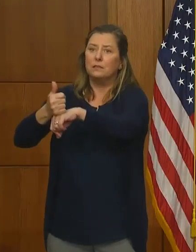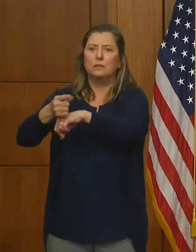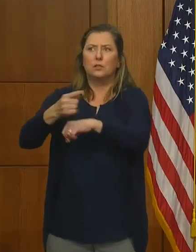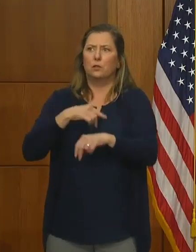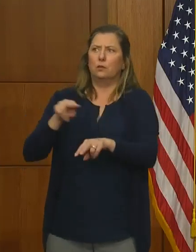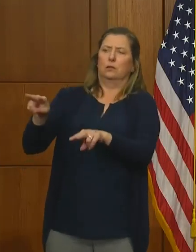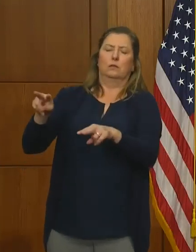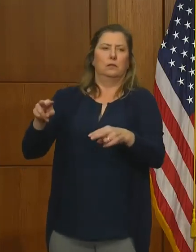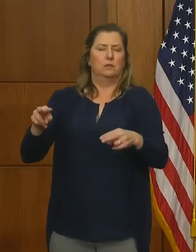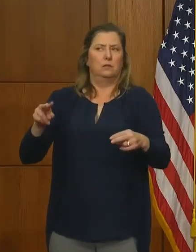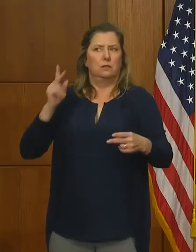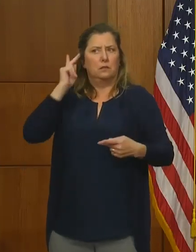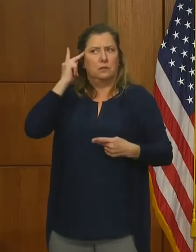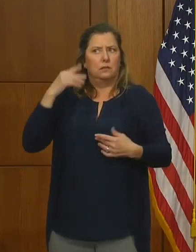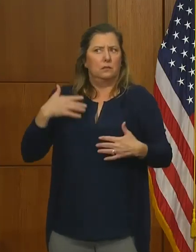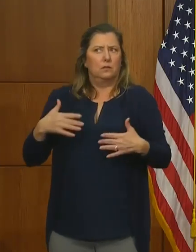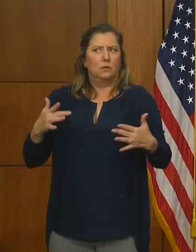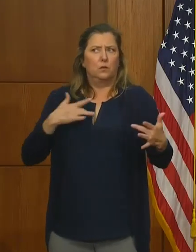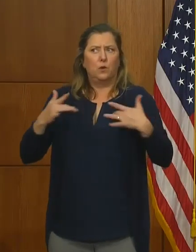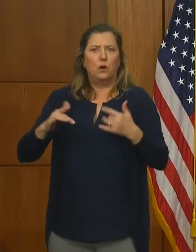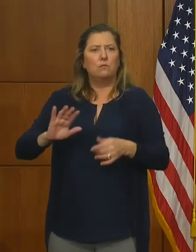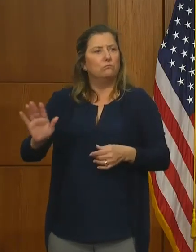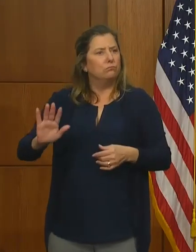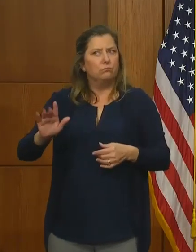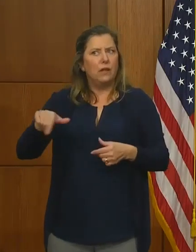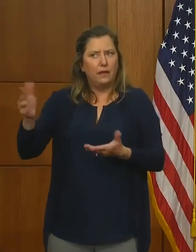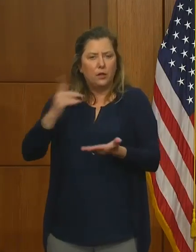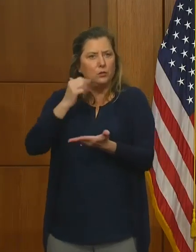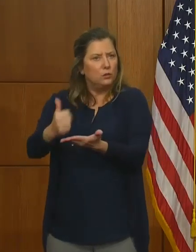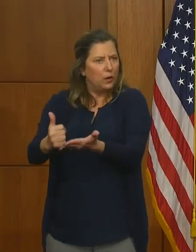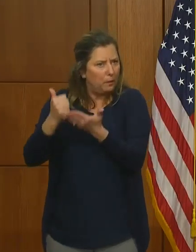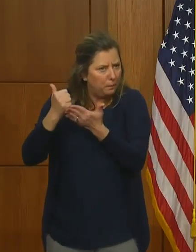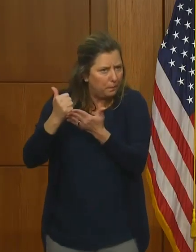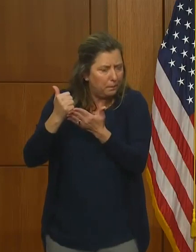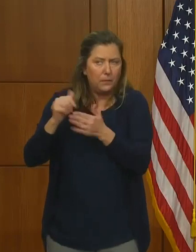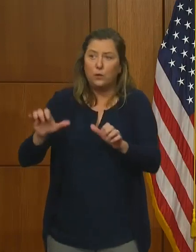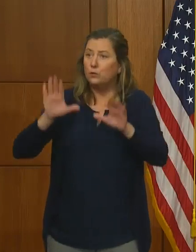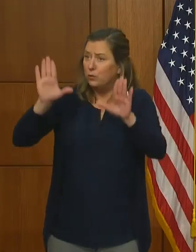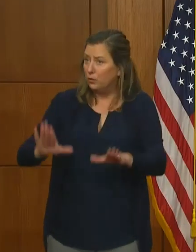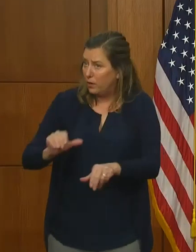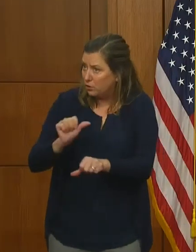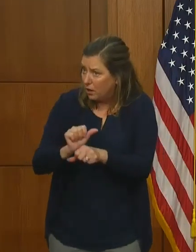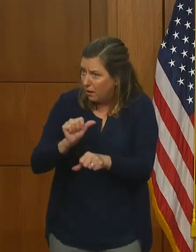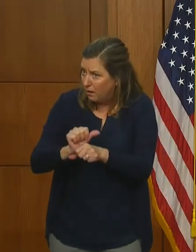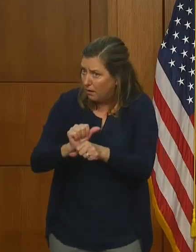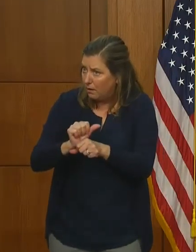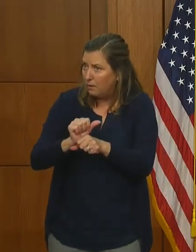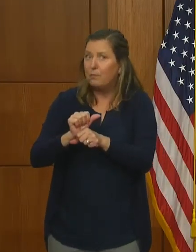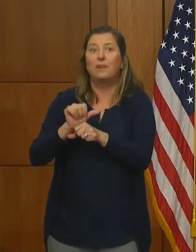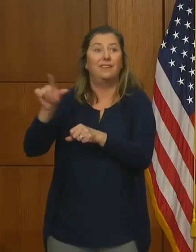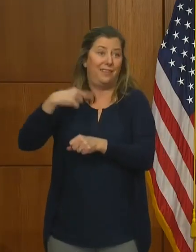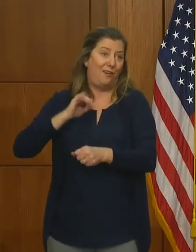THEY OFTEN PUT UP IT IS NO CALLS FOR ALARM THEY ARE HERE